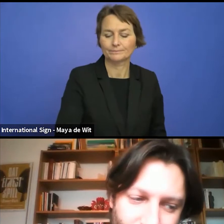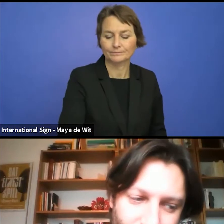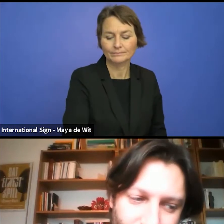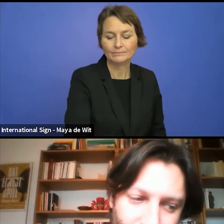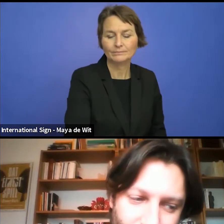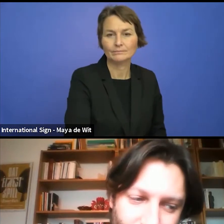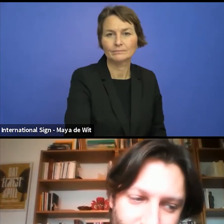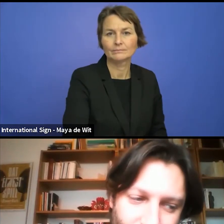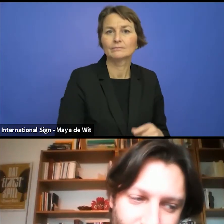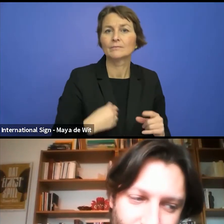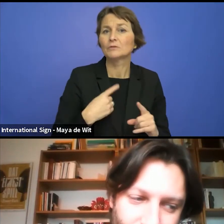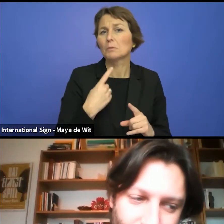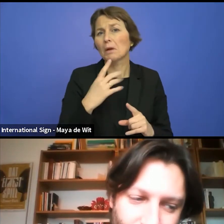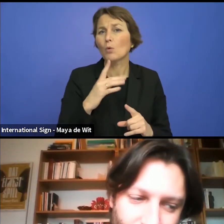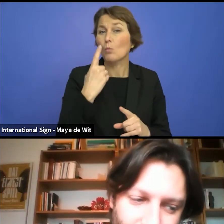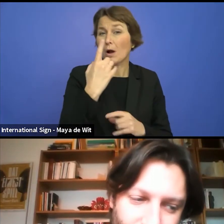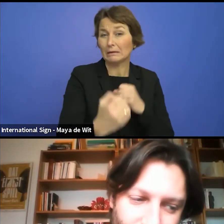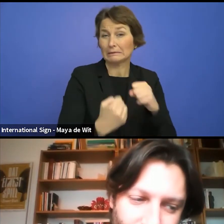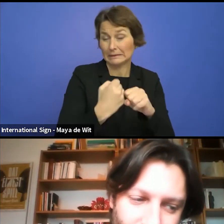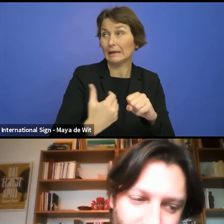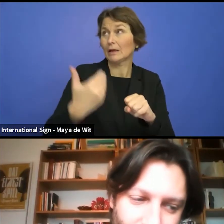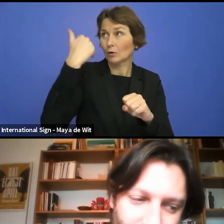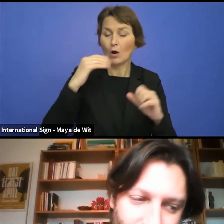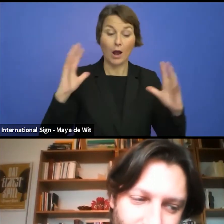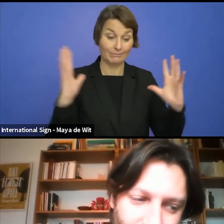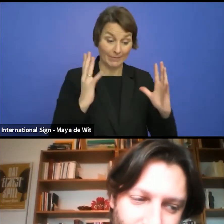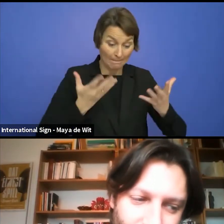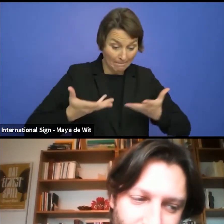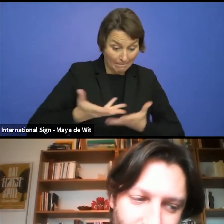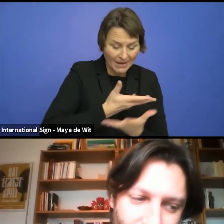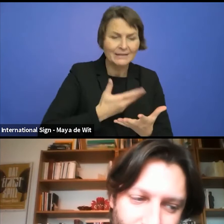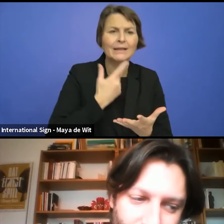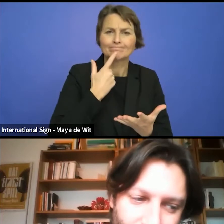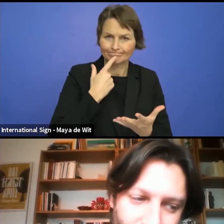it would be really important for our sector to have a stronger voice. What has now been discussed